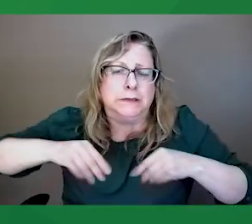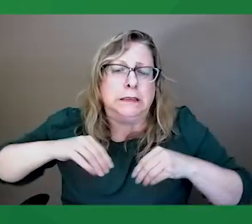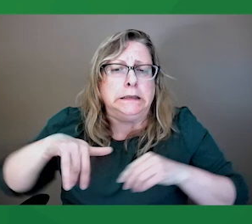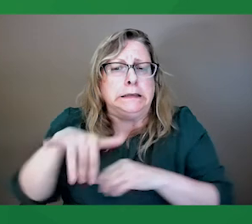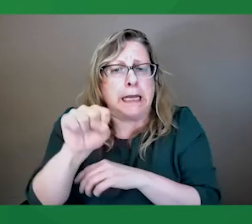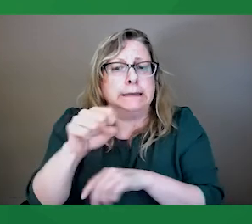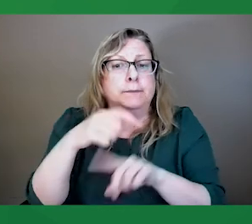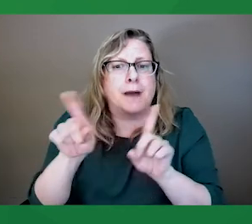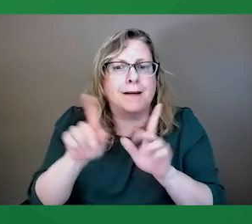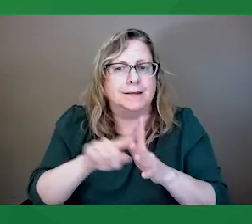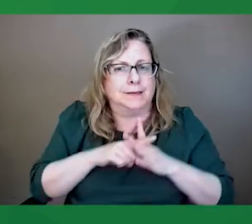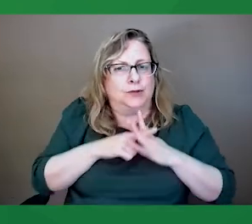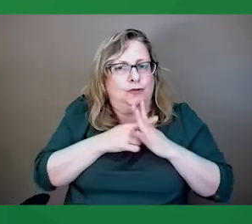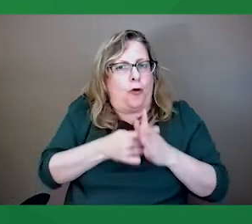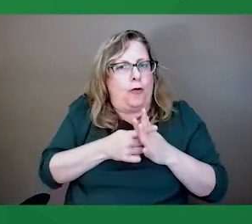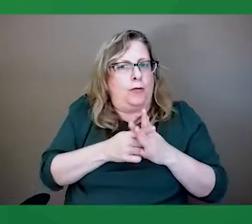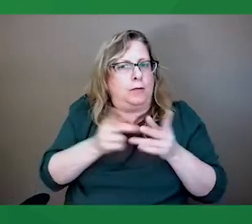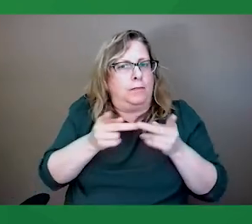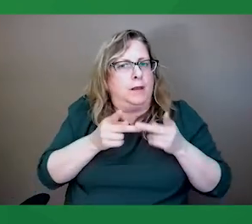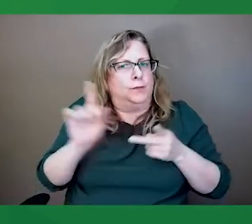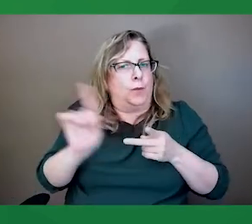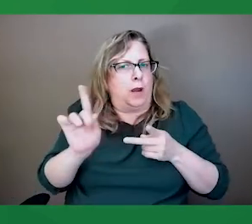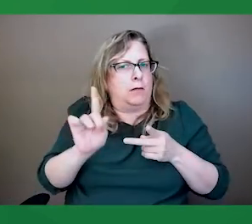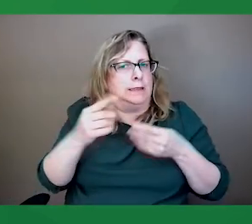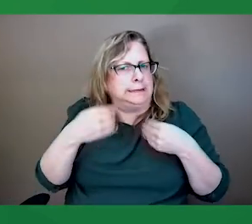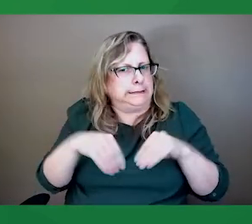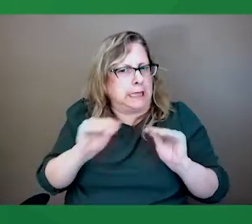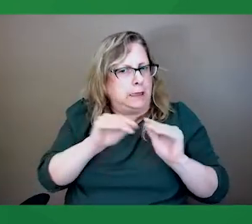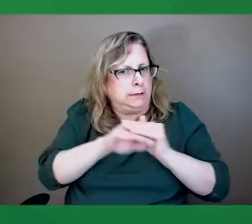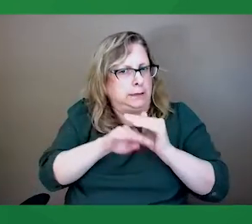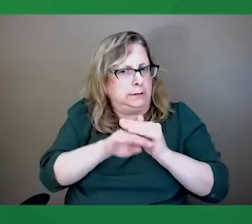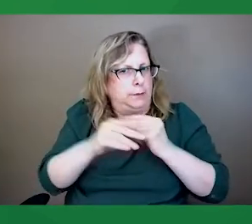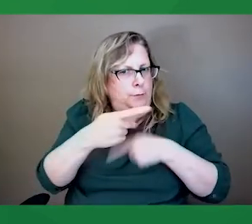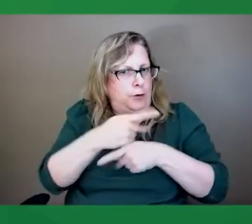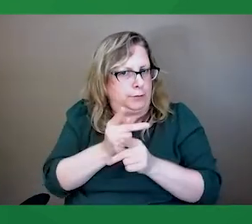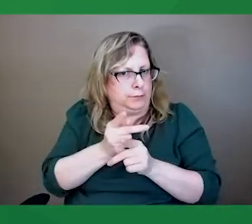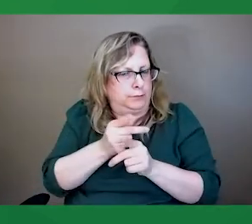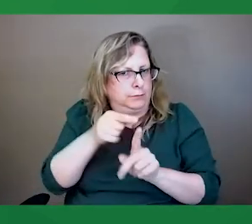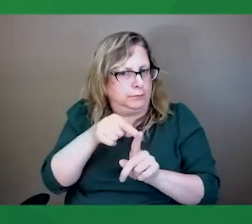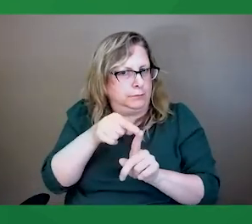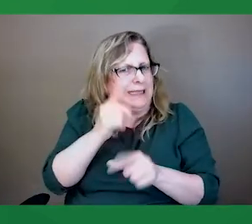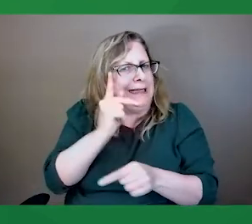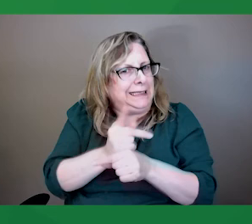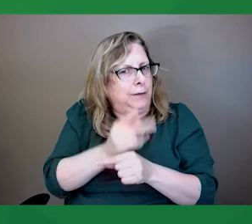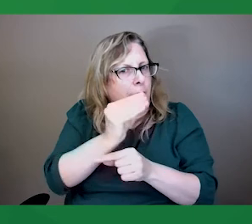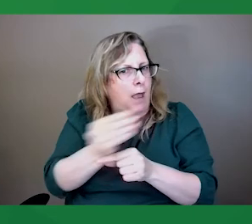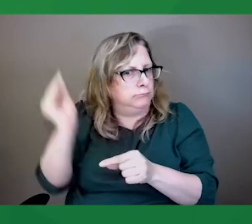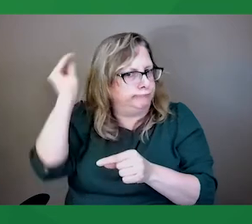which was to solve an accessibility problem. Always keep that story in your marketing,